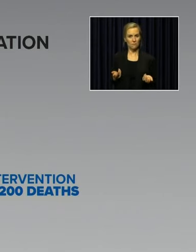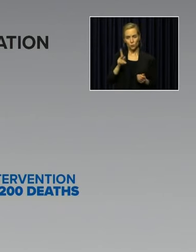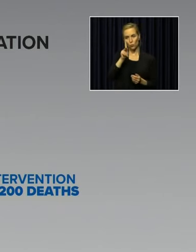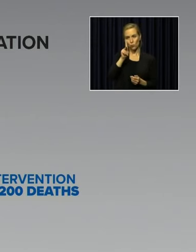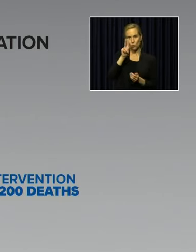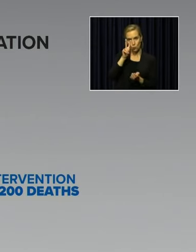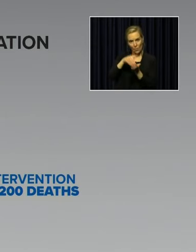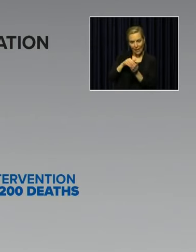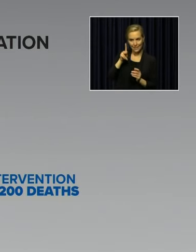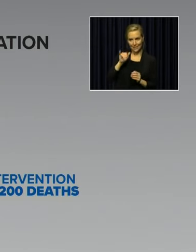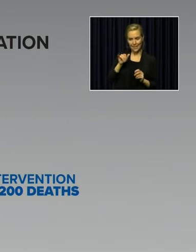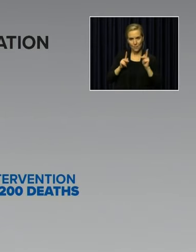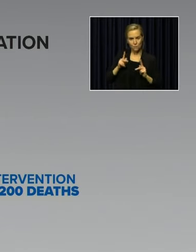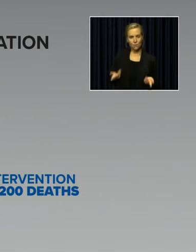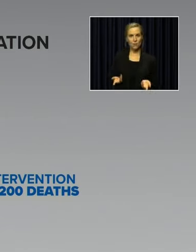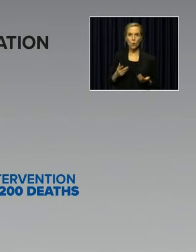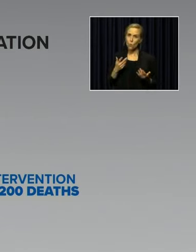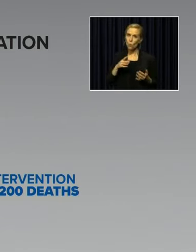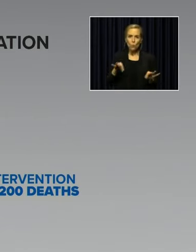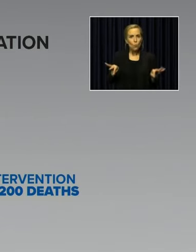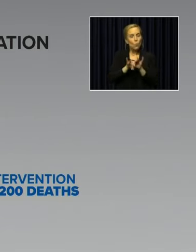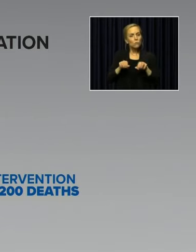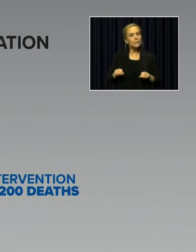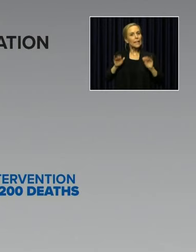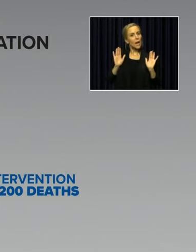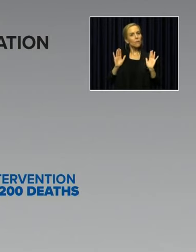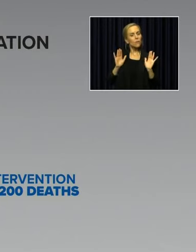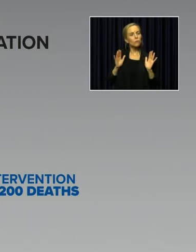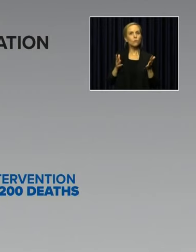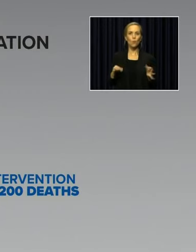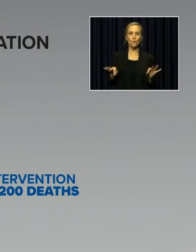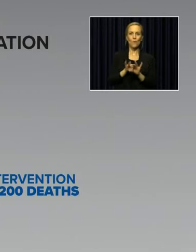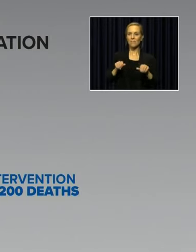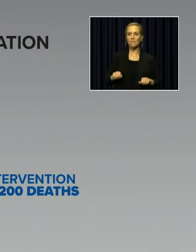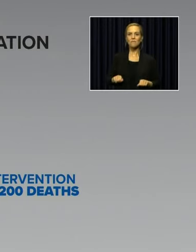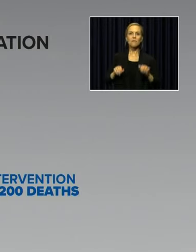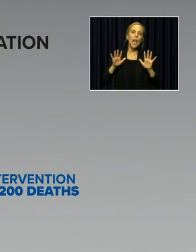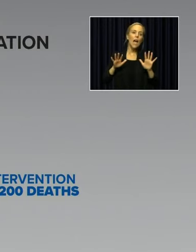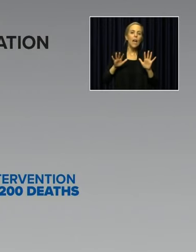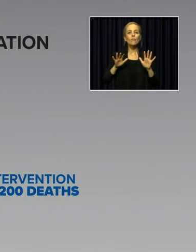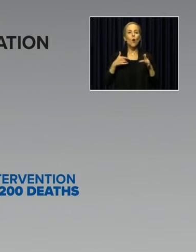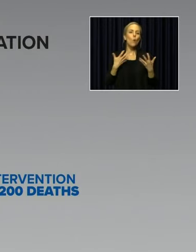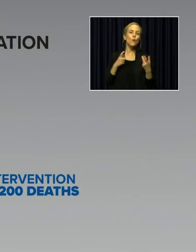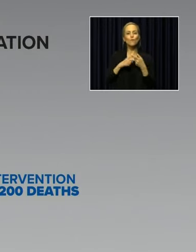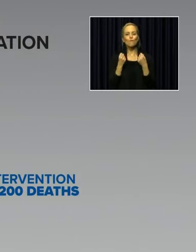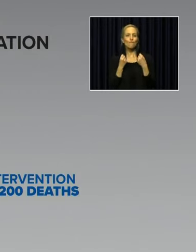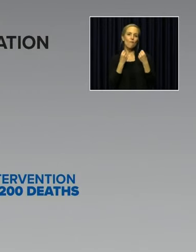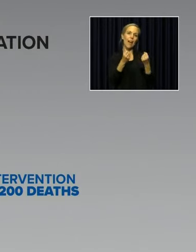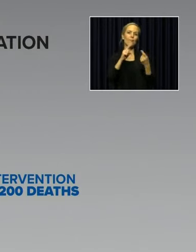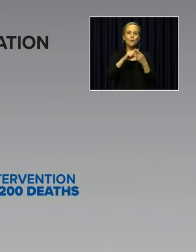THEY ARE ALL AROUND US.